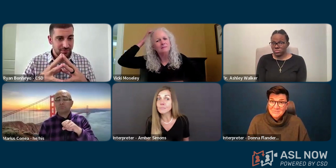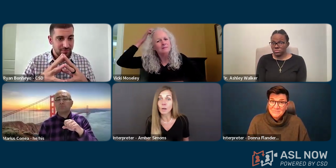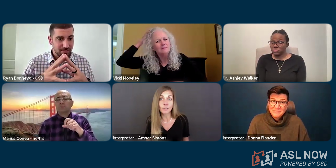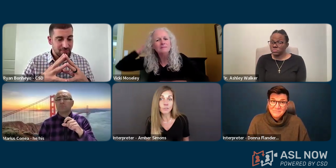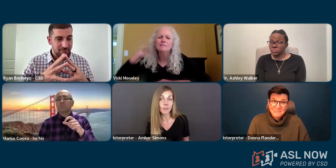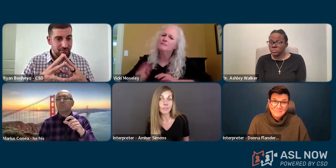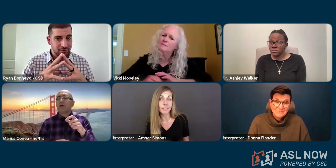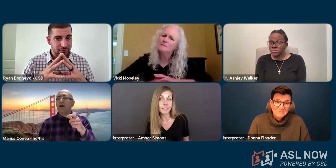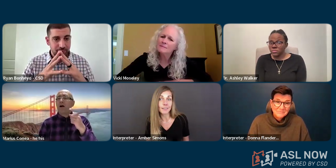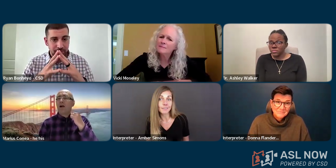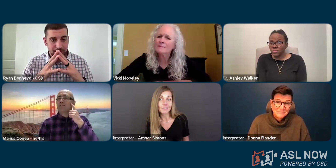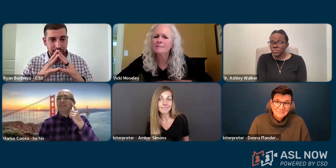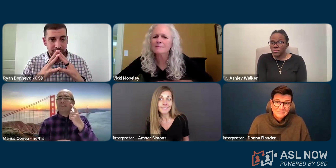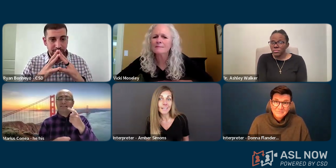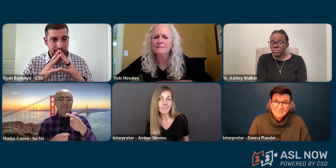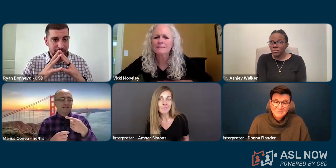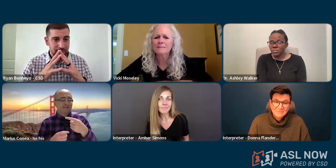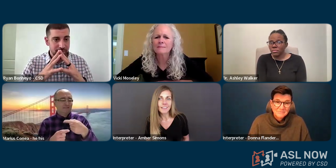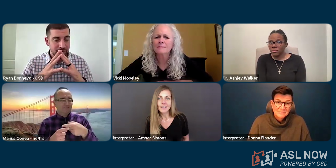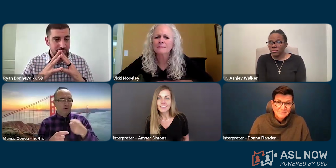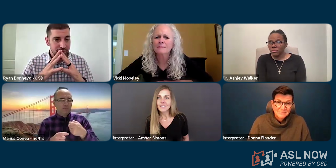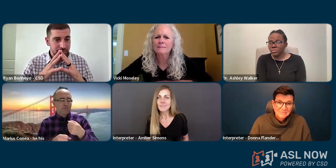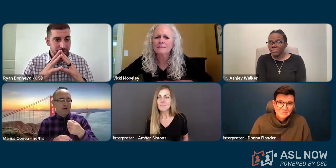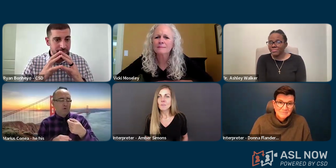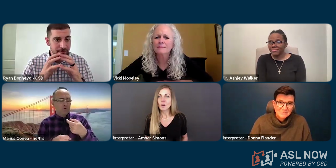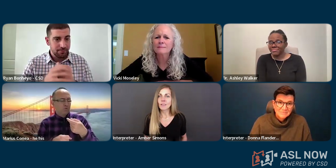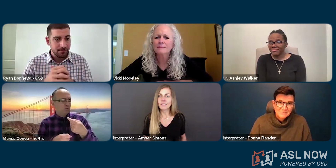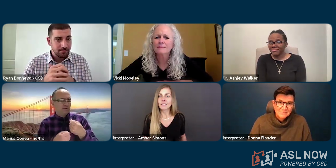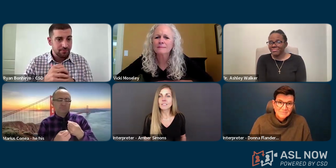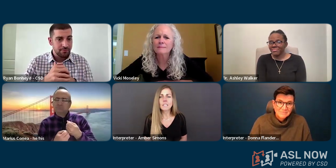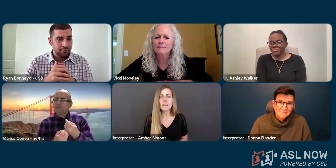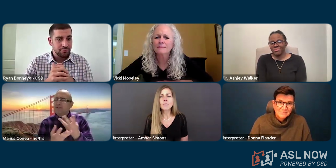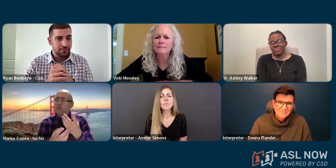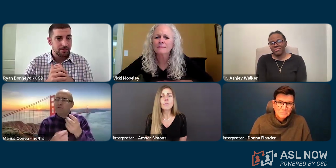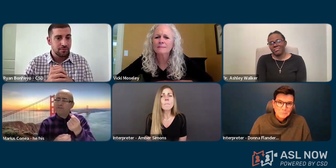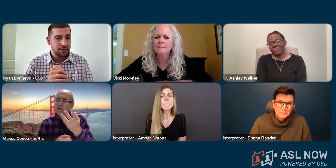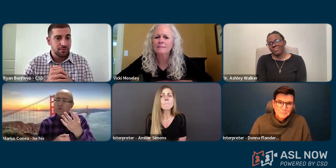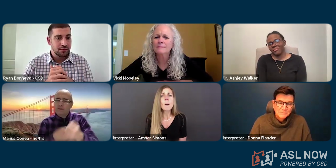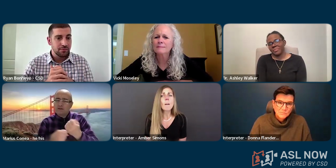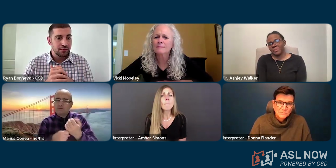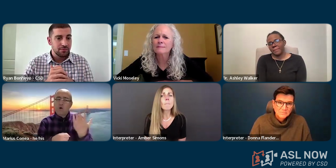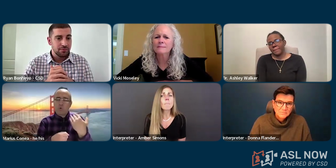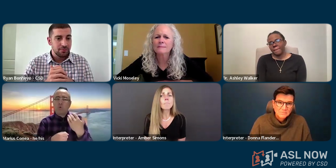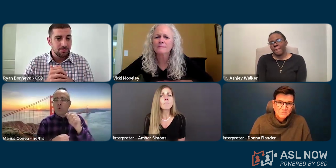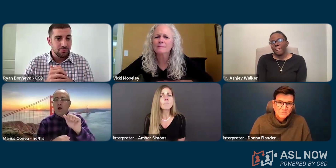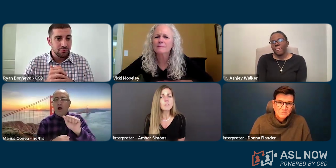Marius, Do you have anything? Yeah. Marius says, Just from,